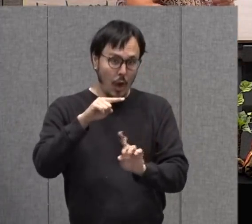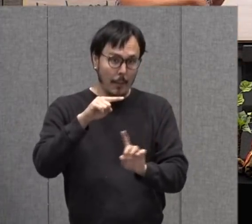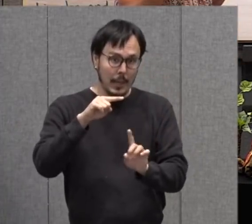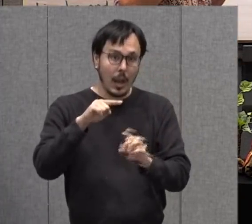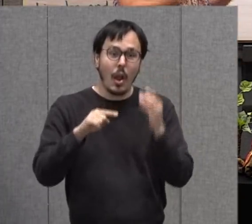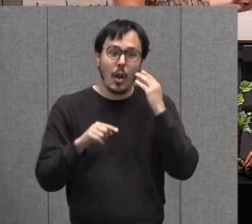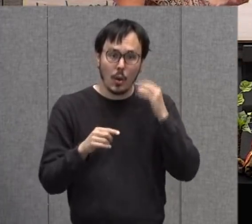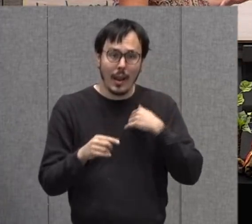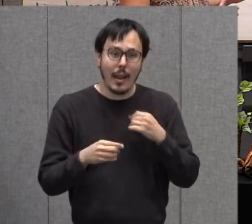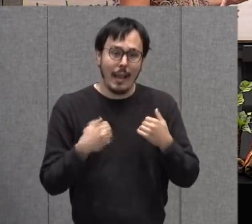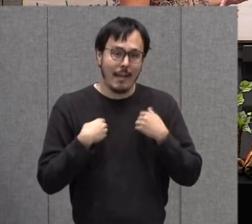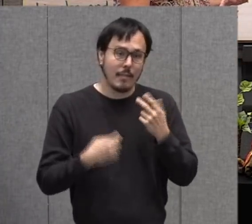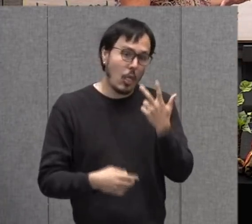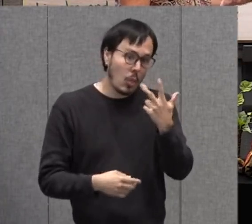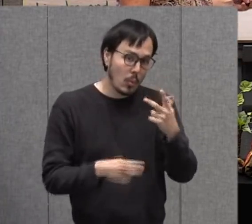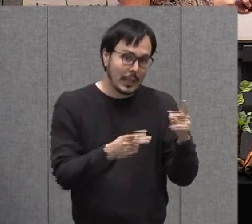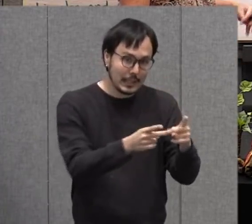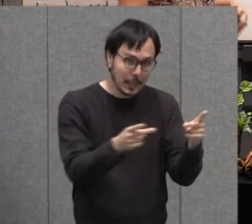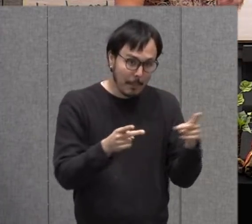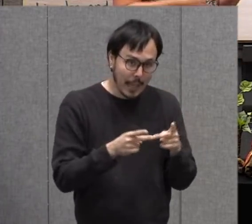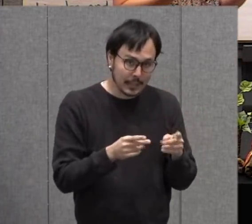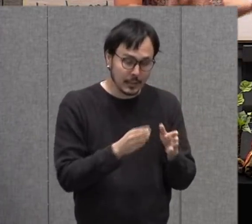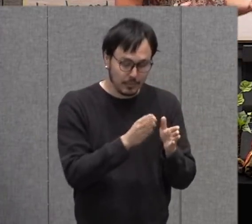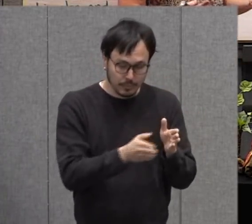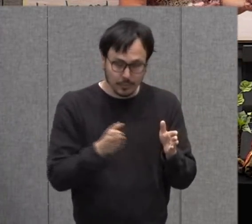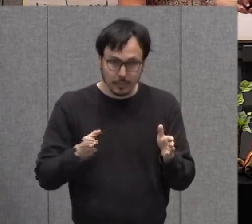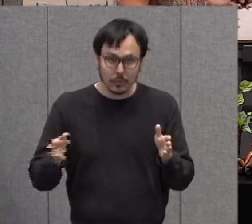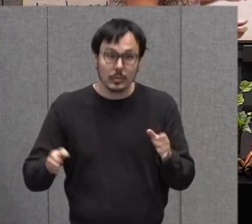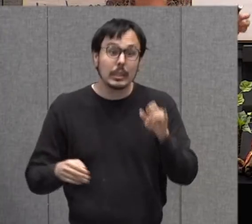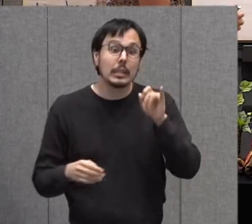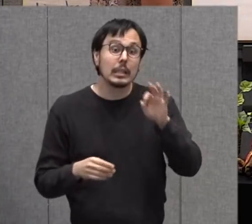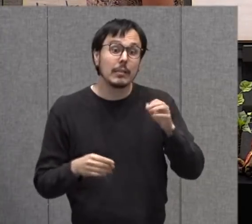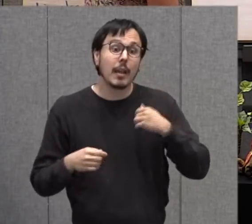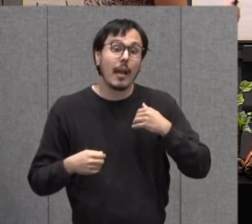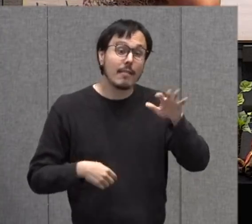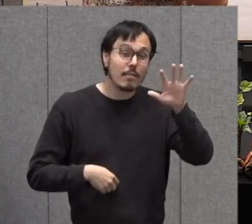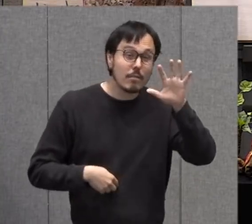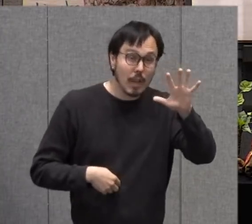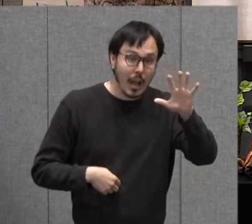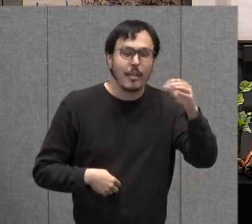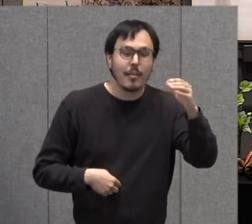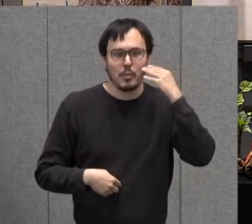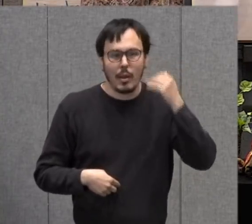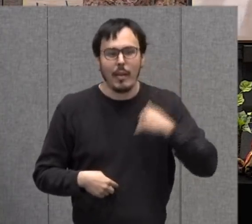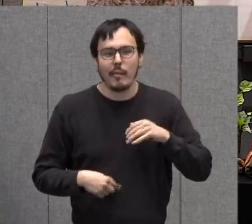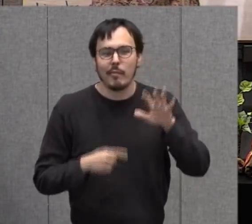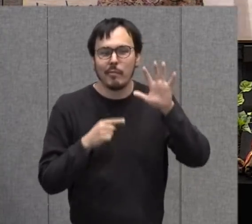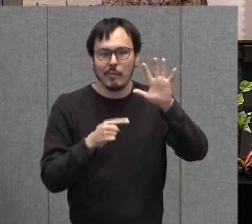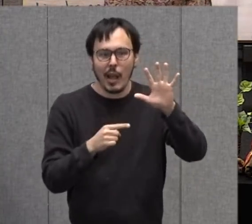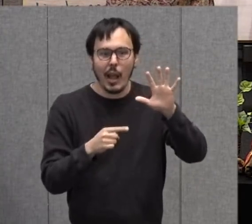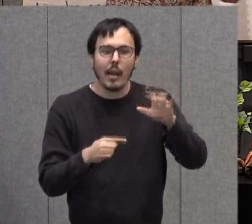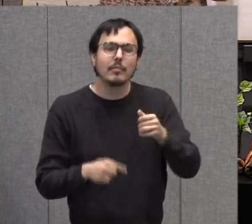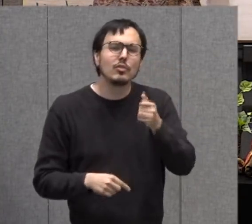If I had five for the denominator, I had five spaces. So, take the denominator to decide the number of spaces